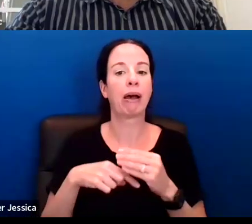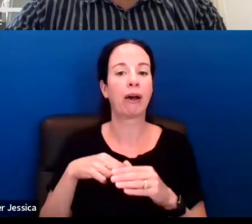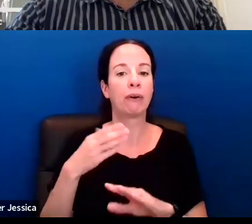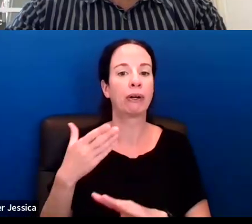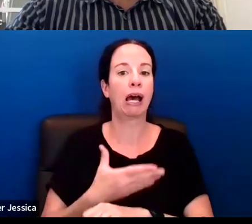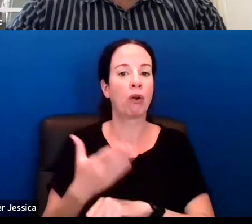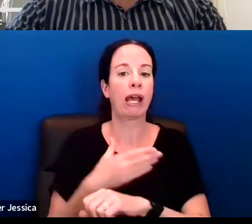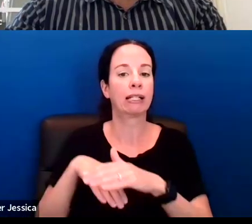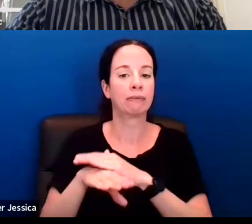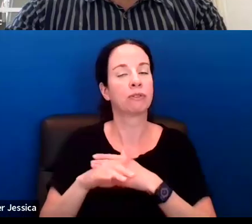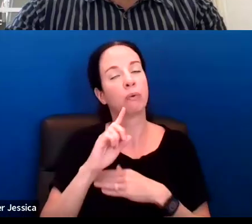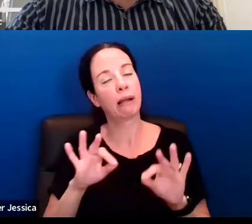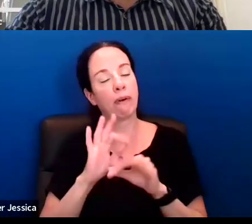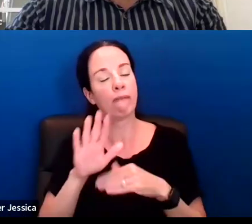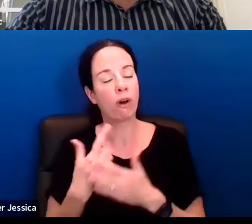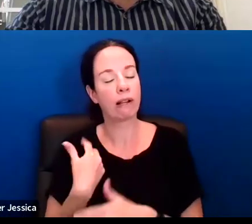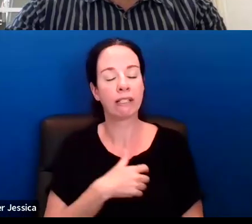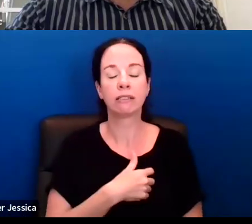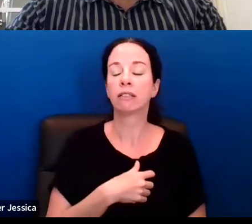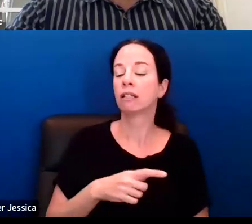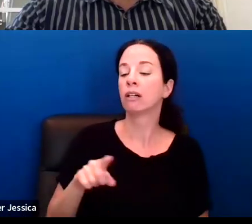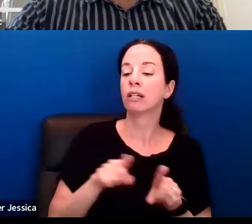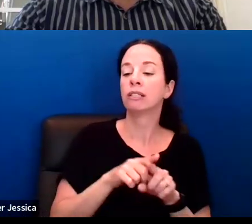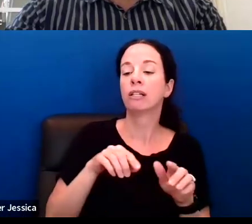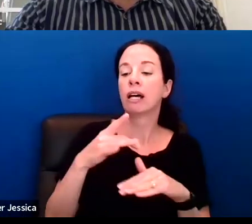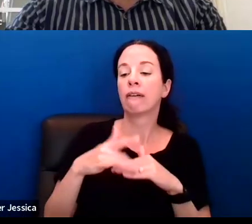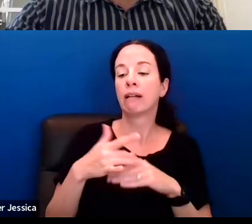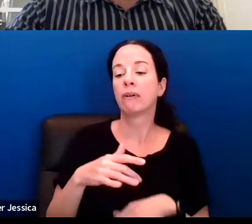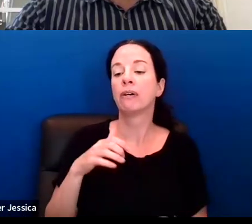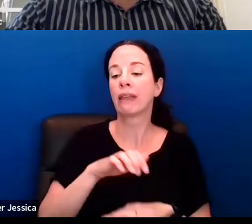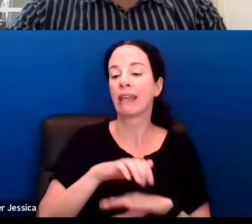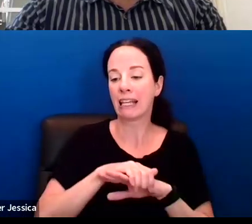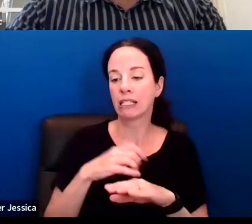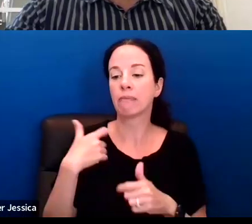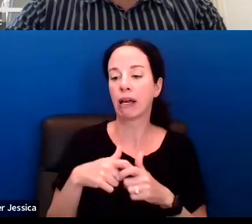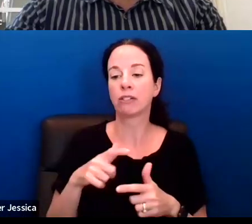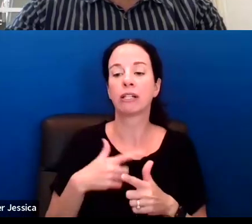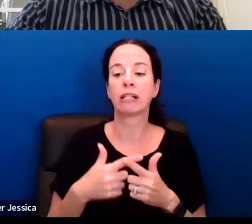to us. It is also available in English and Spanish, and we're working on translations